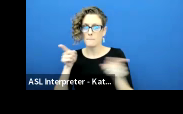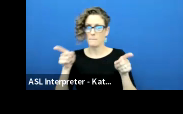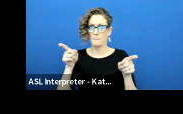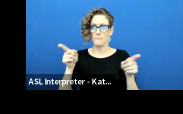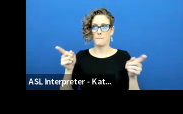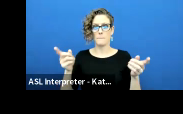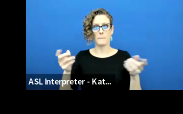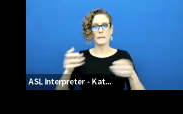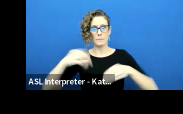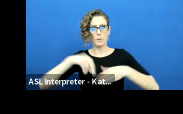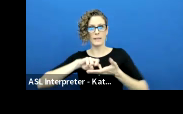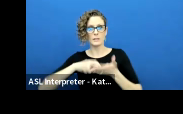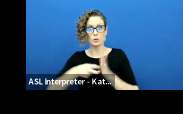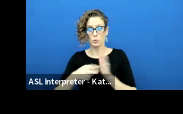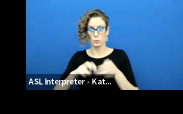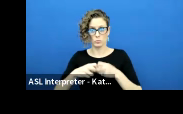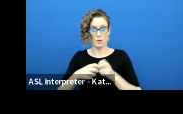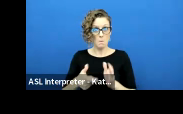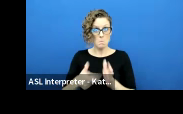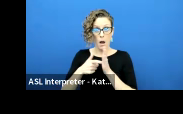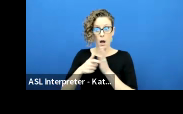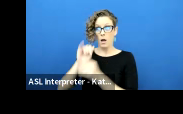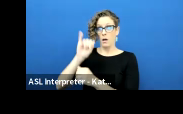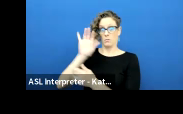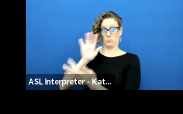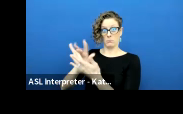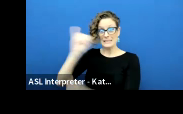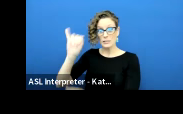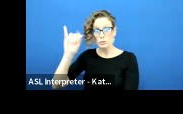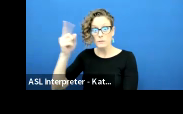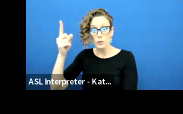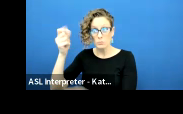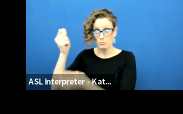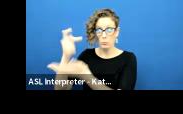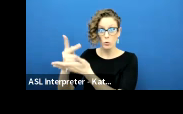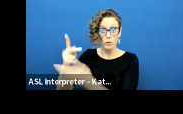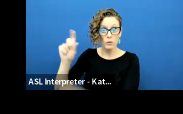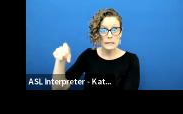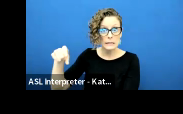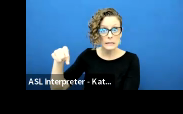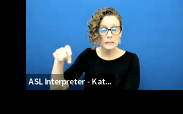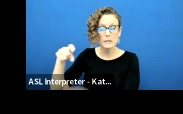to get authorization from an insurance agency or from a a maybe an infant Living Center who's going